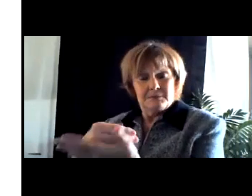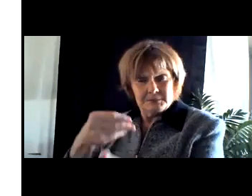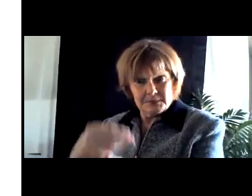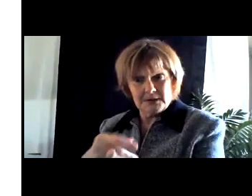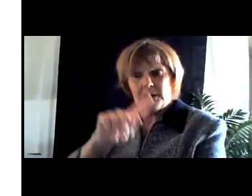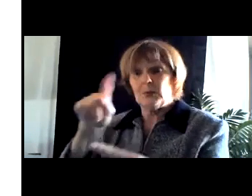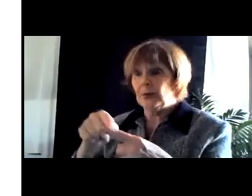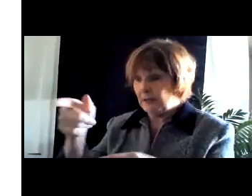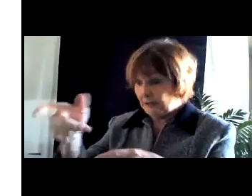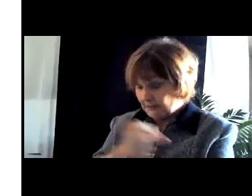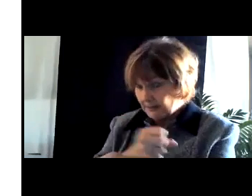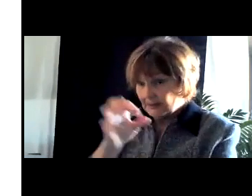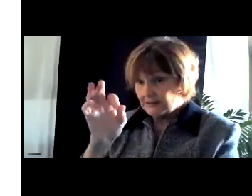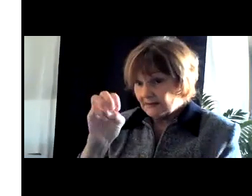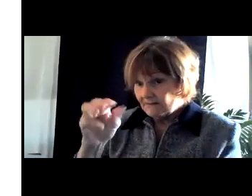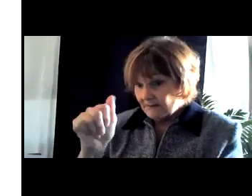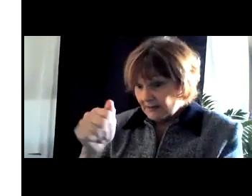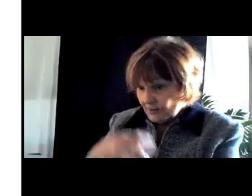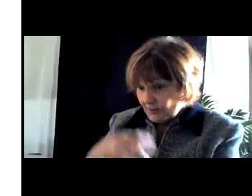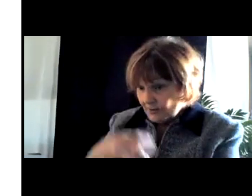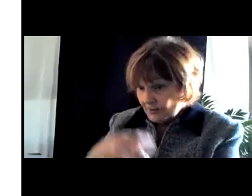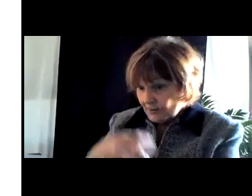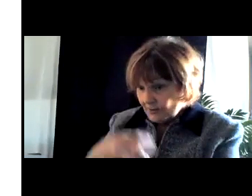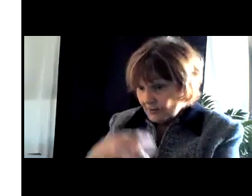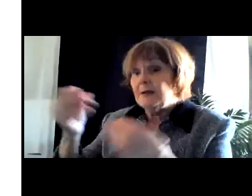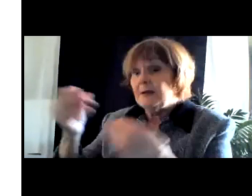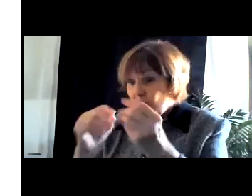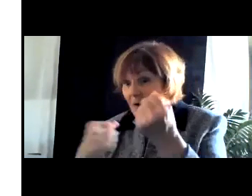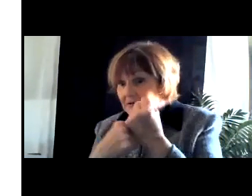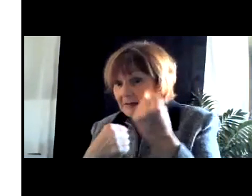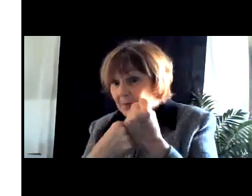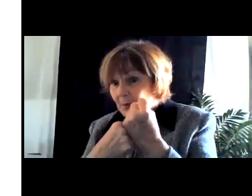and once she was able to get those additional supports, then kinda get back in contact with the aunt.